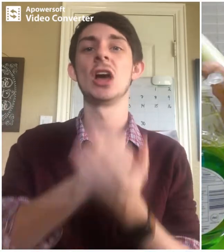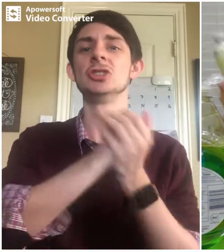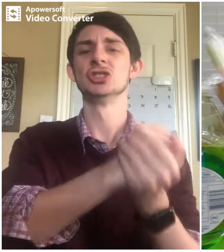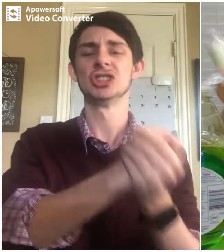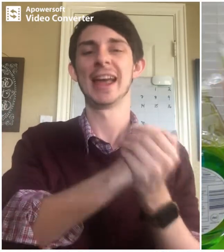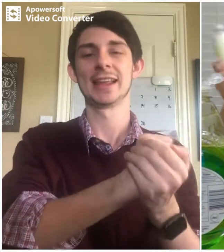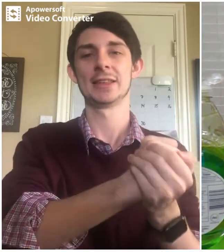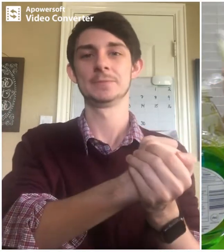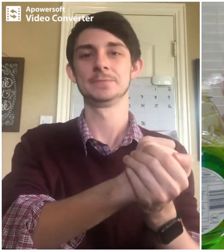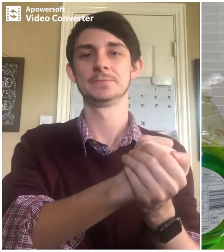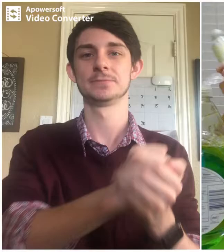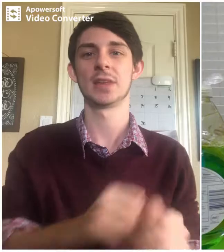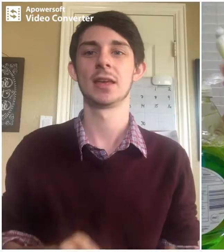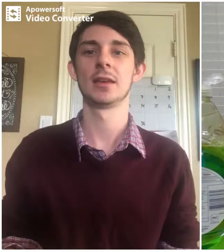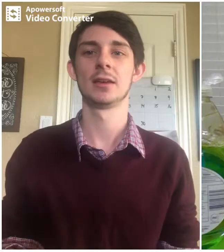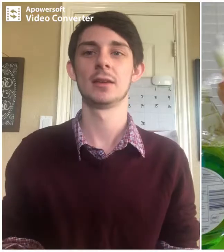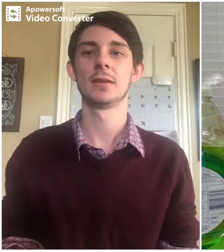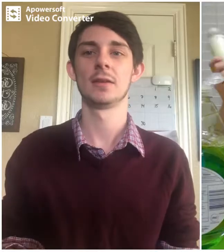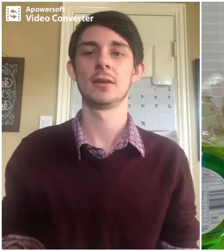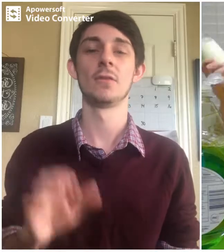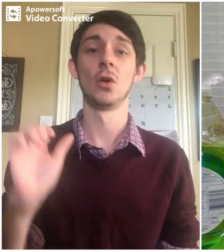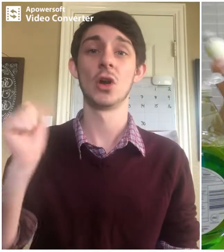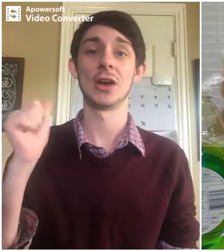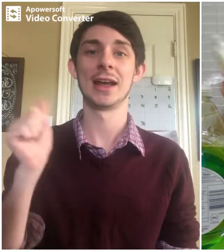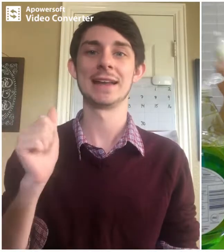sure the lids are on there nice and good so that way you're not making a mess